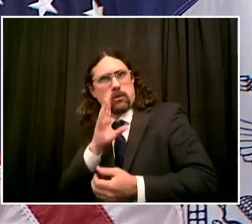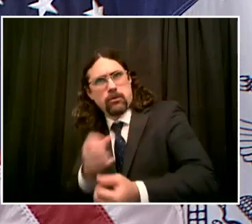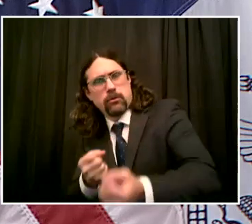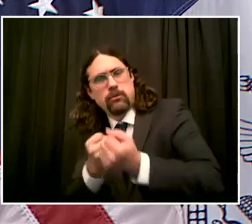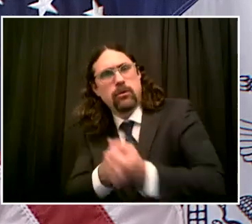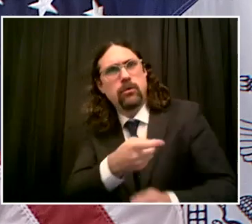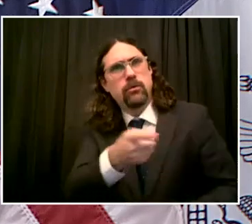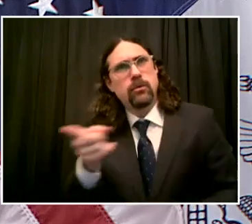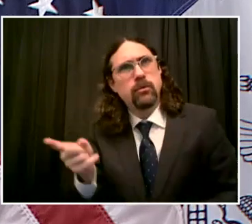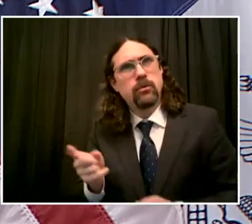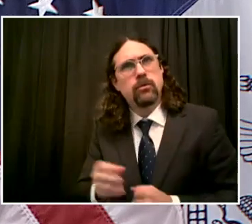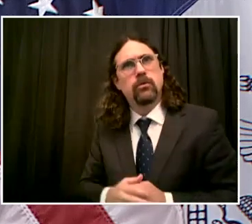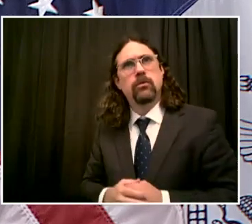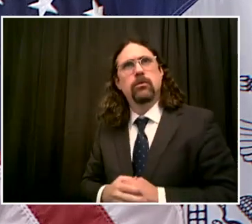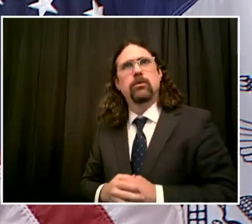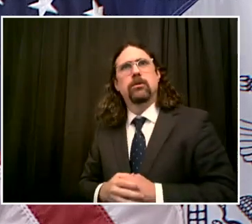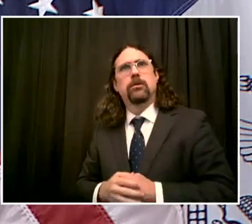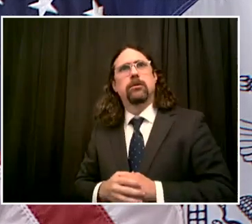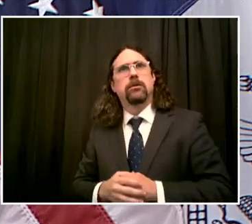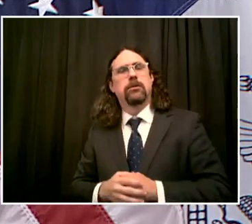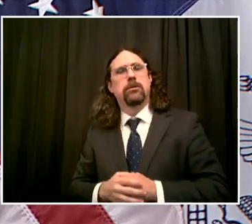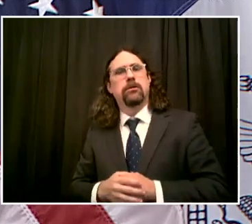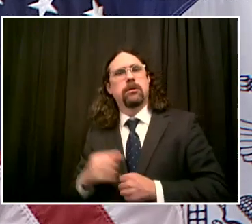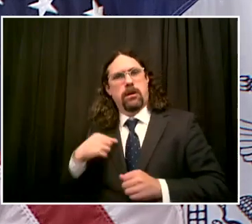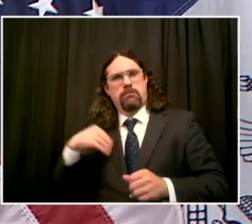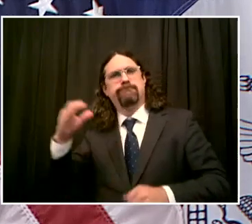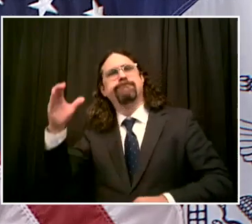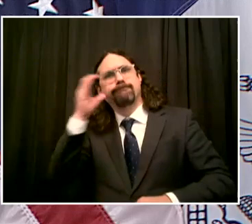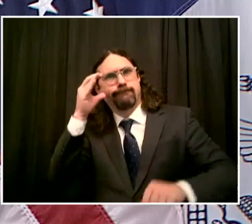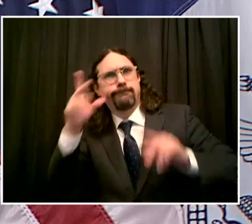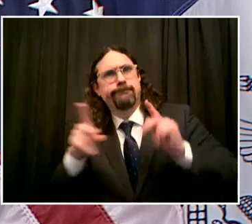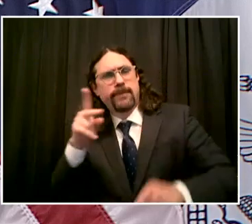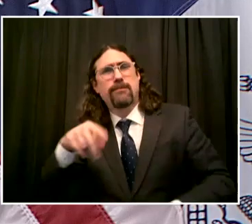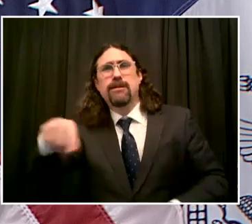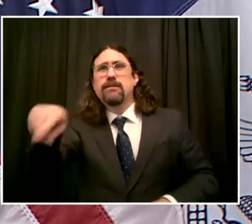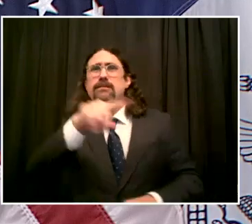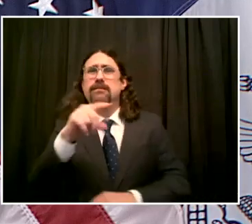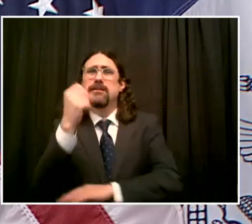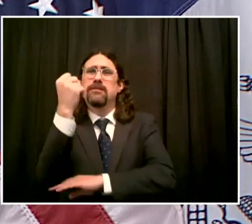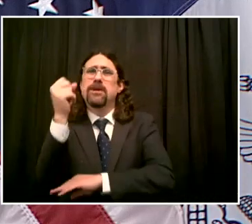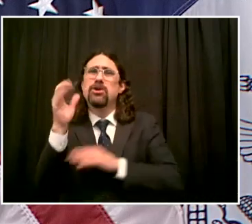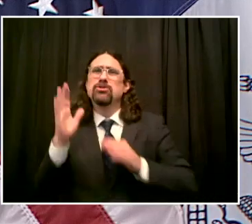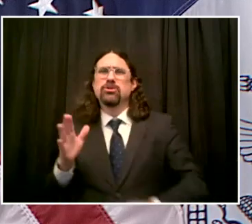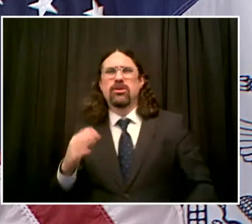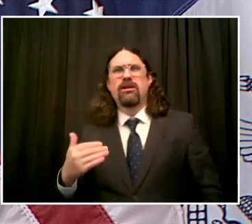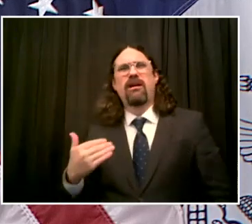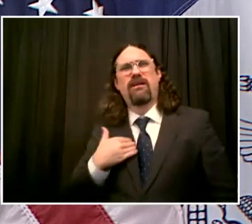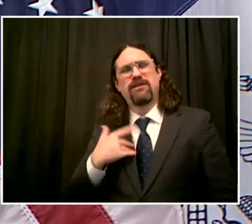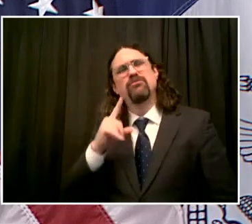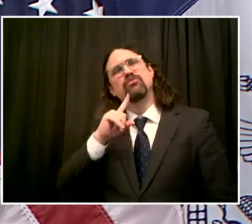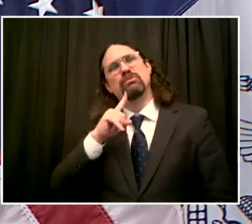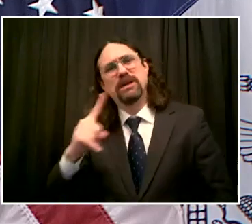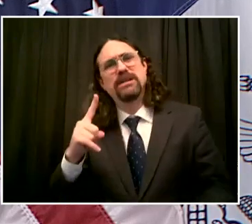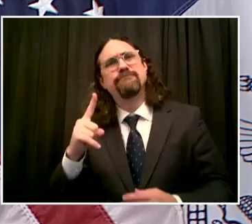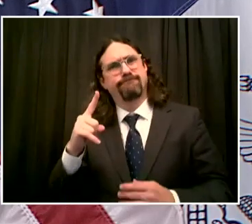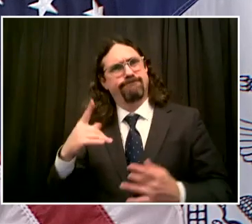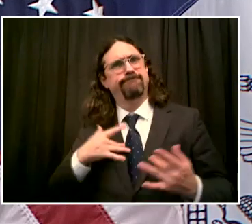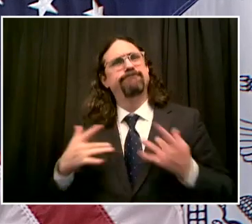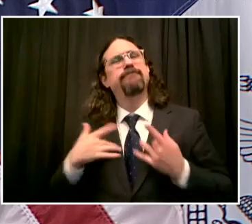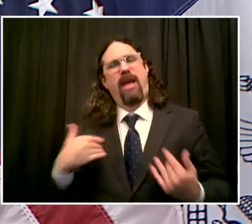AND WE HEAR THE CONCERNS OF THE PEACEFUL ELGIITMAET PROTESTERW NTO SEE CHANGE IN THE RELATIONSHIP